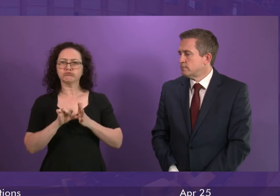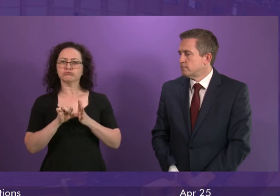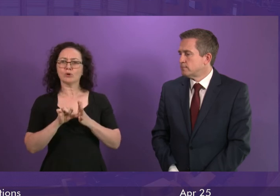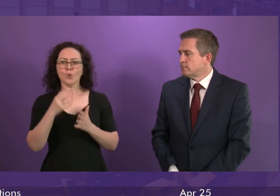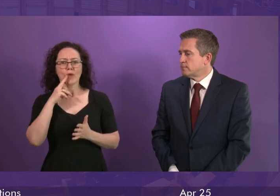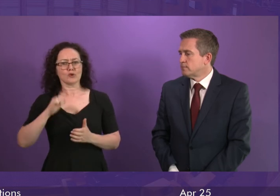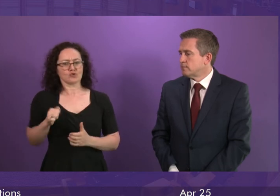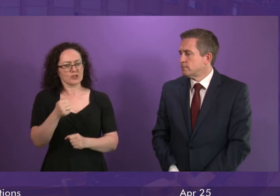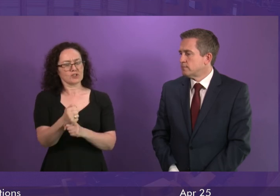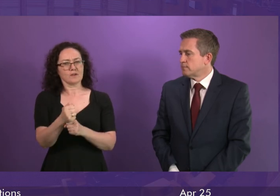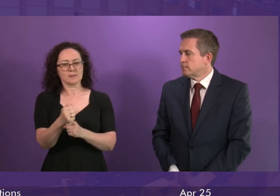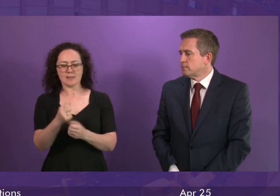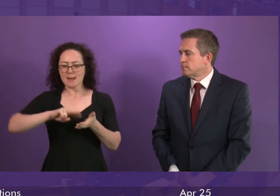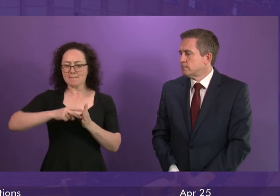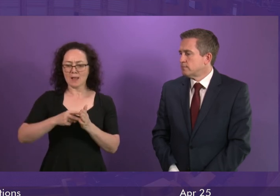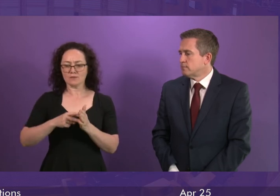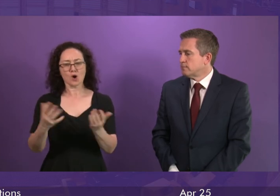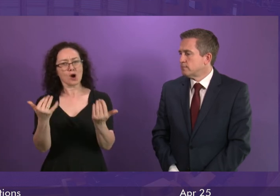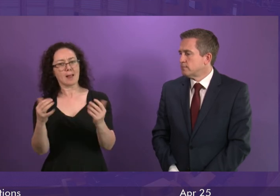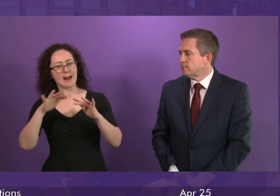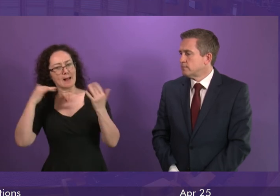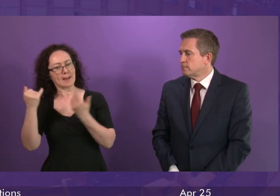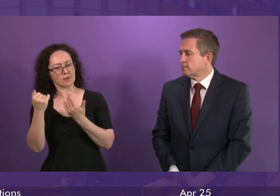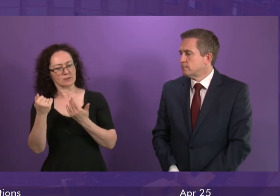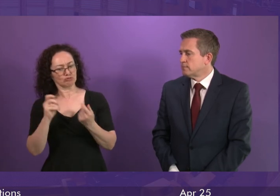Climate Change Plan and pleased to see it was based on science”.